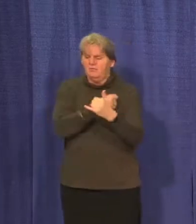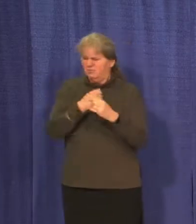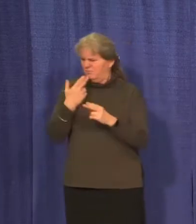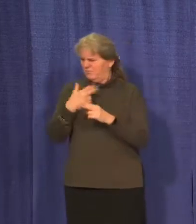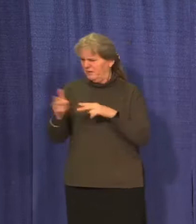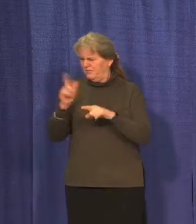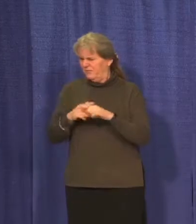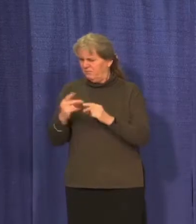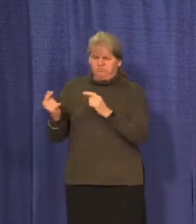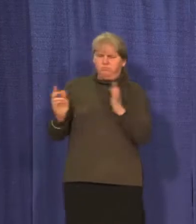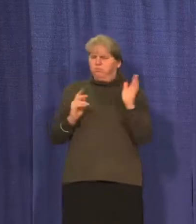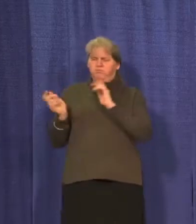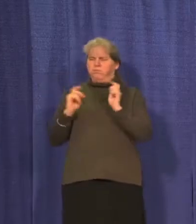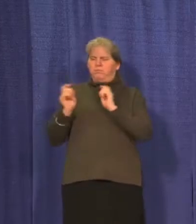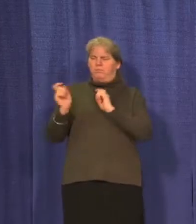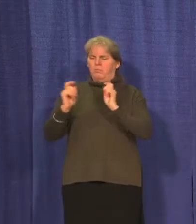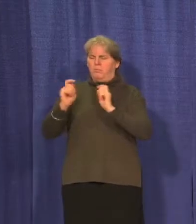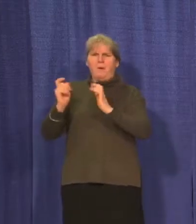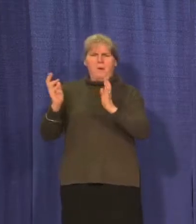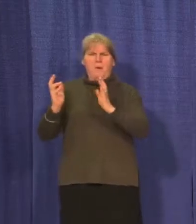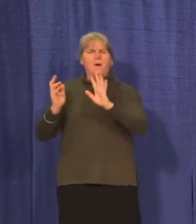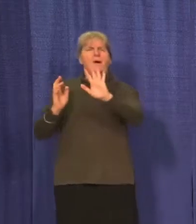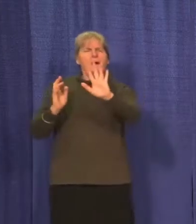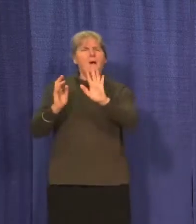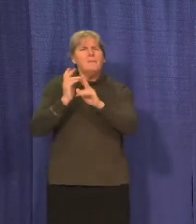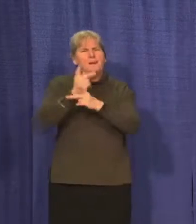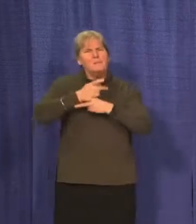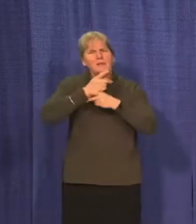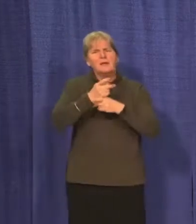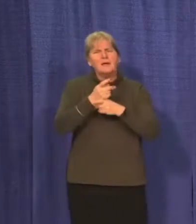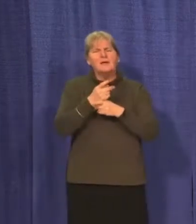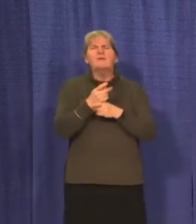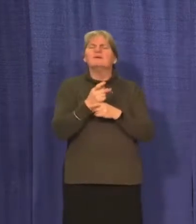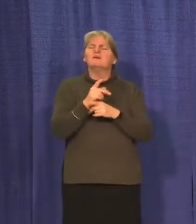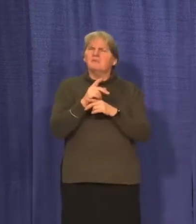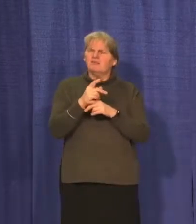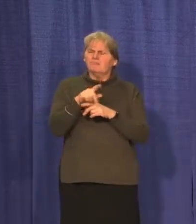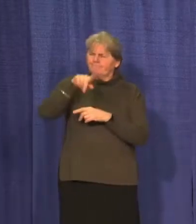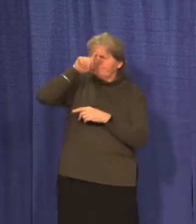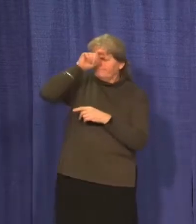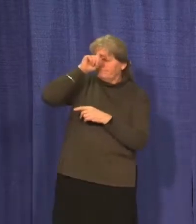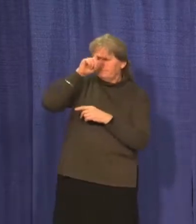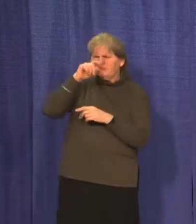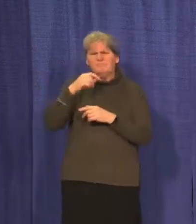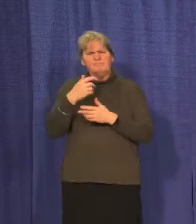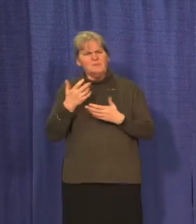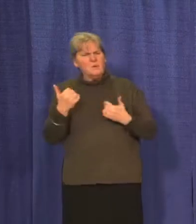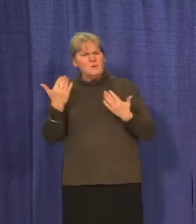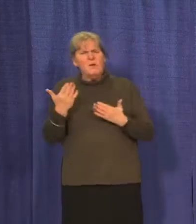been dizzying if not astounding. I urge you though to look for the answers to your questions.